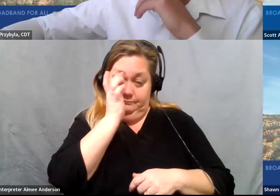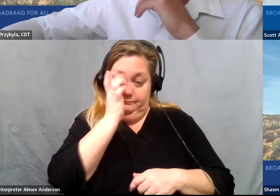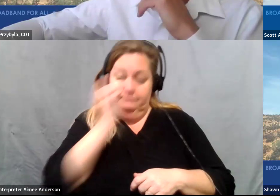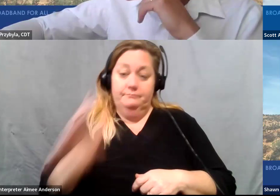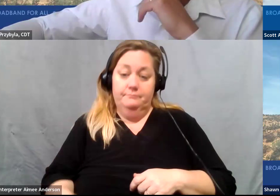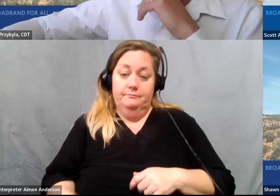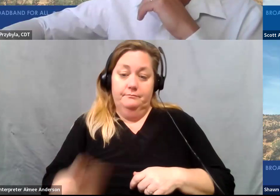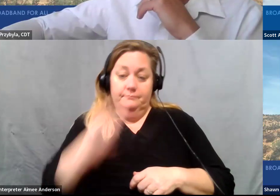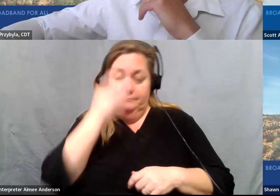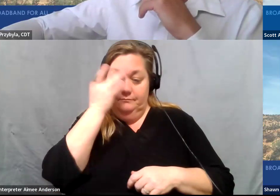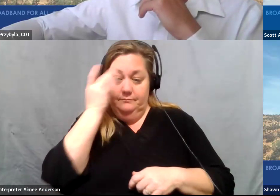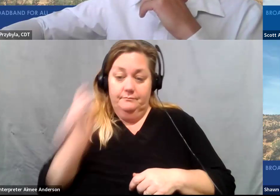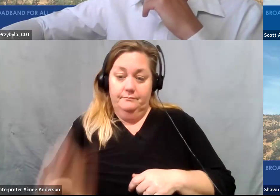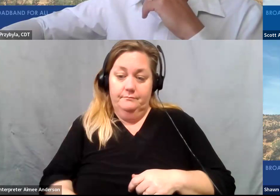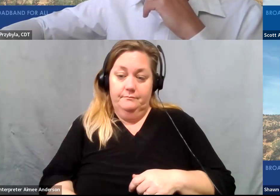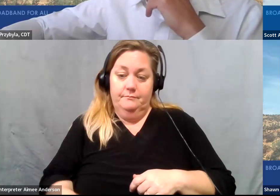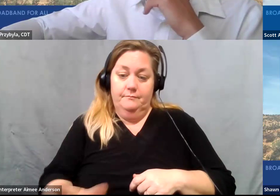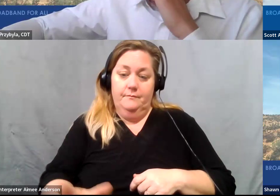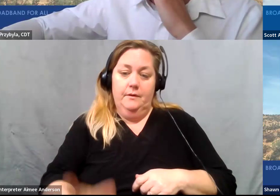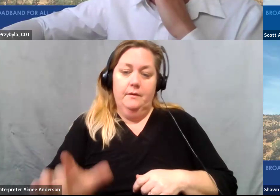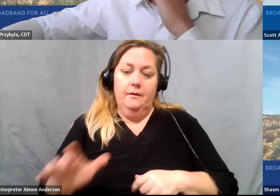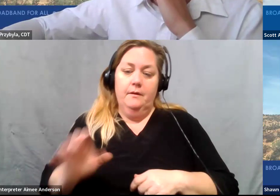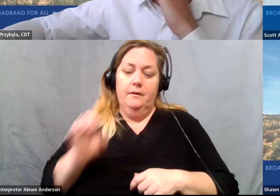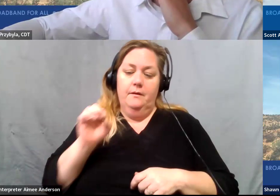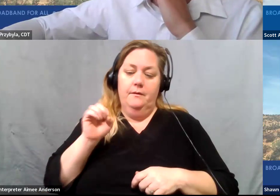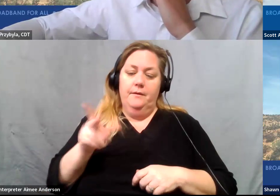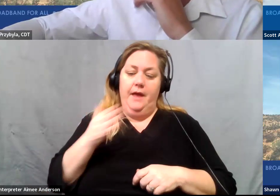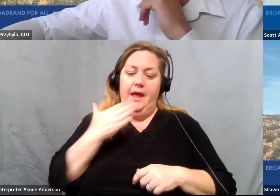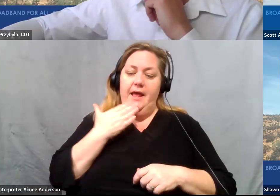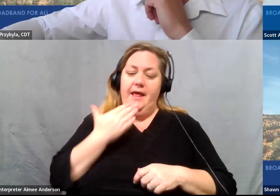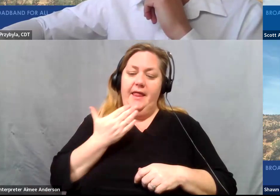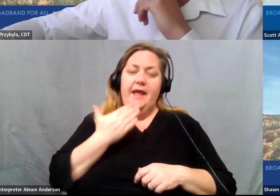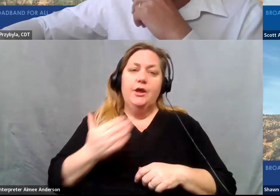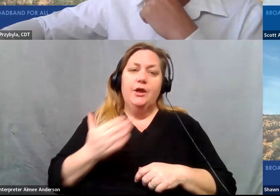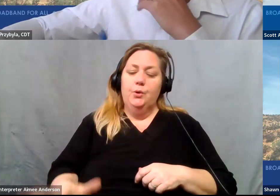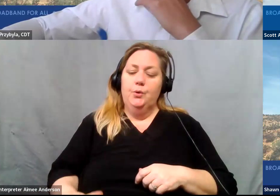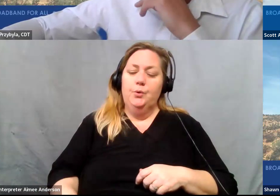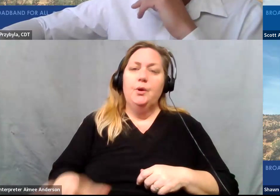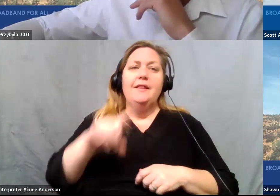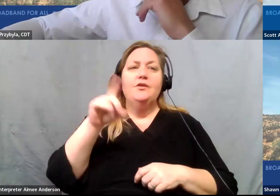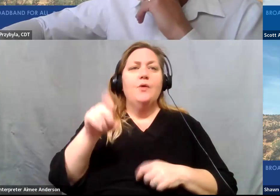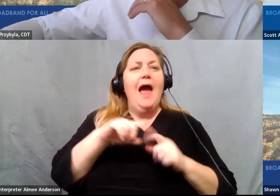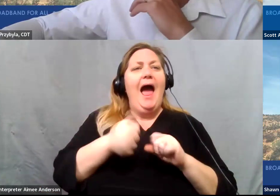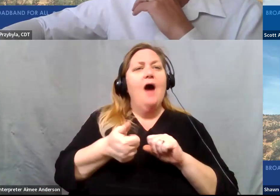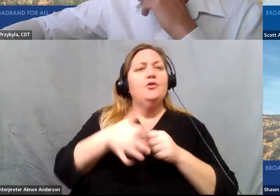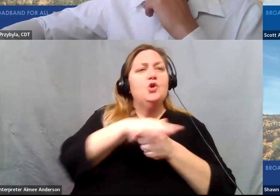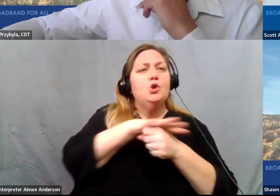Thank you. Scott. There's a question related to, how can local jurisdictions best prepare for